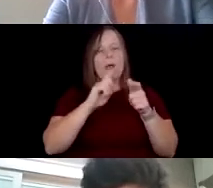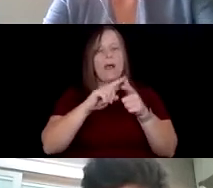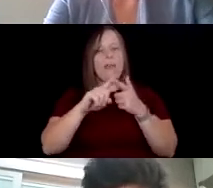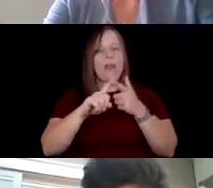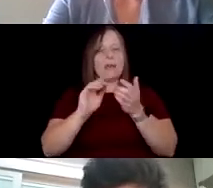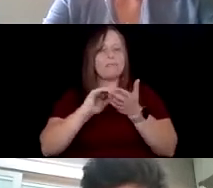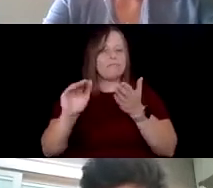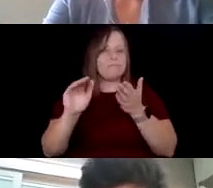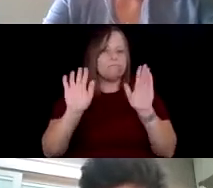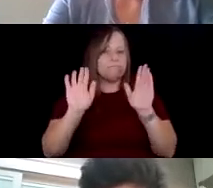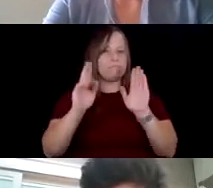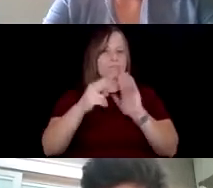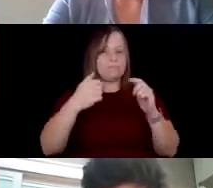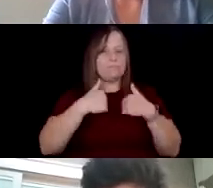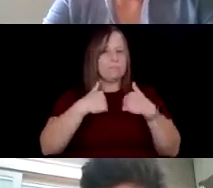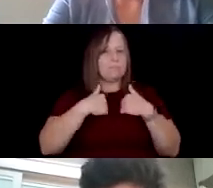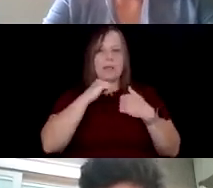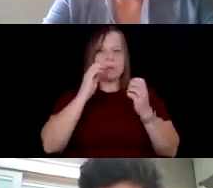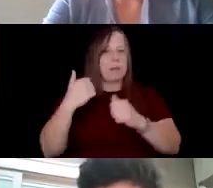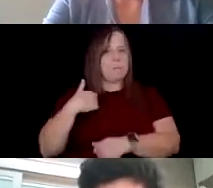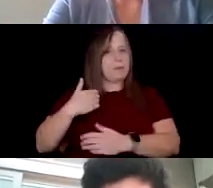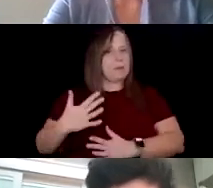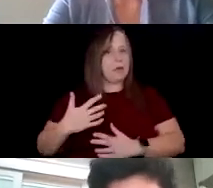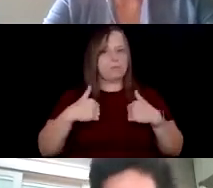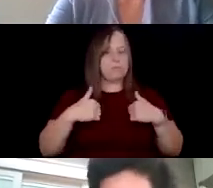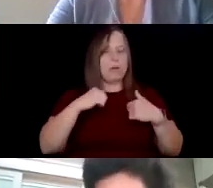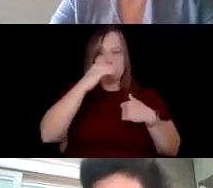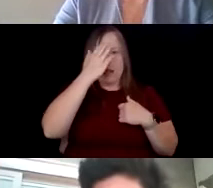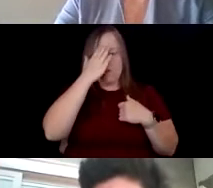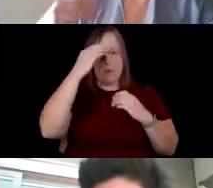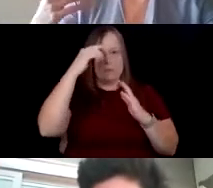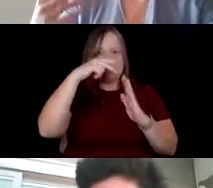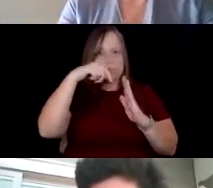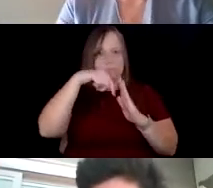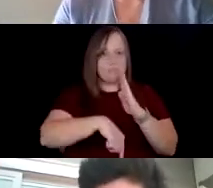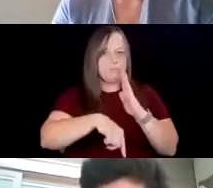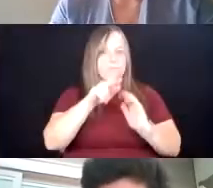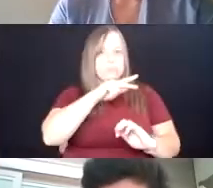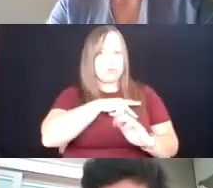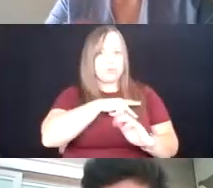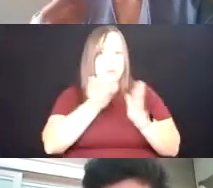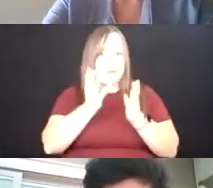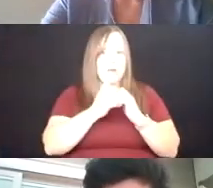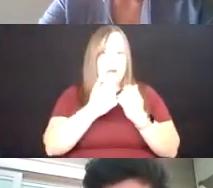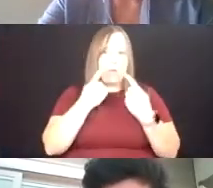that I, myself, did not serve in the military and I'm not familiar on a personal level with how these processes work. I've researched them heavily.